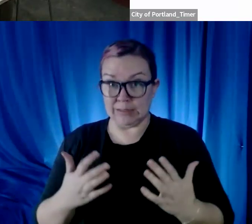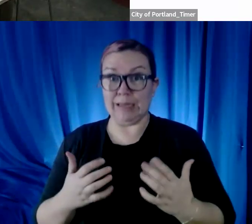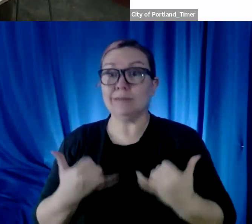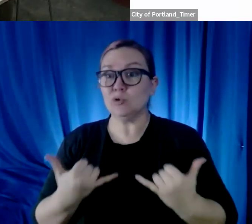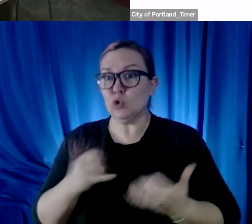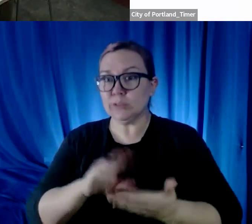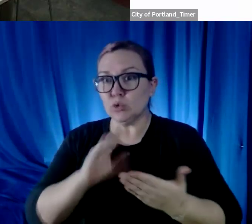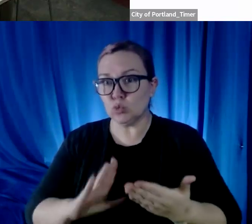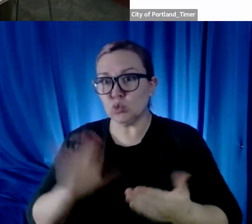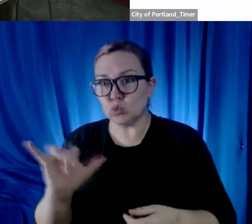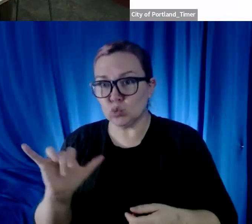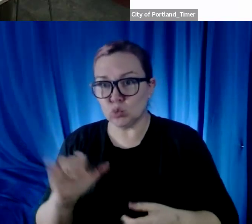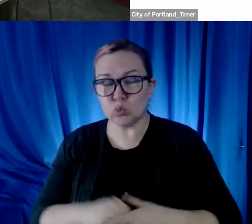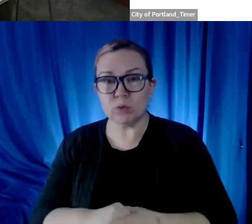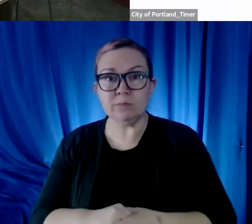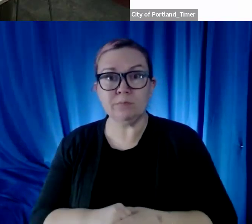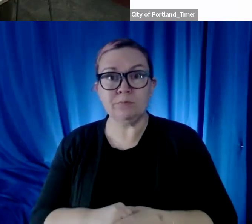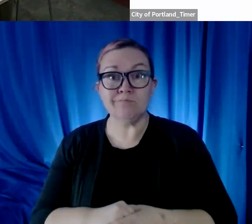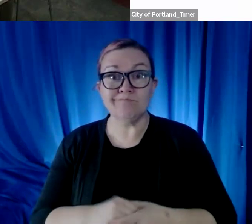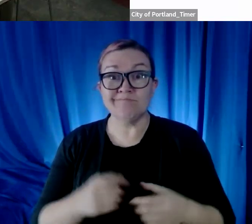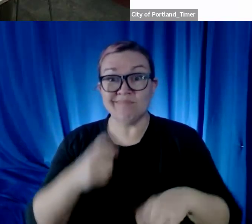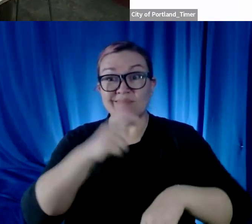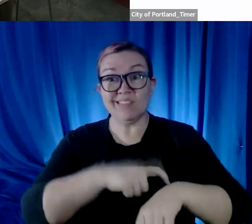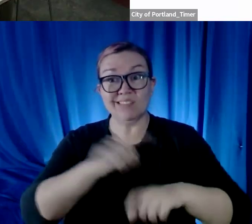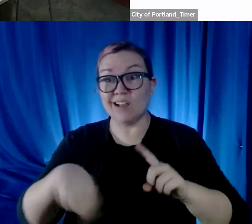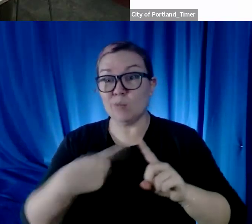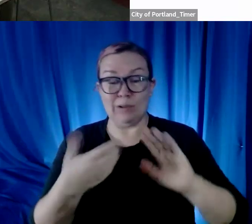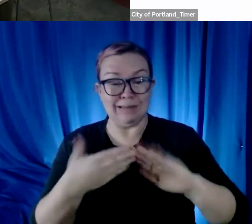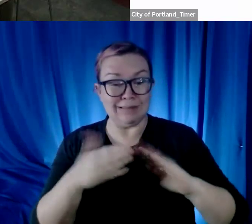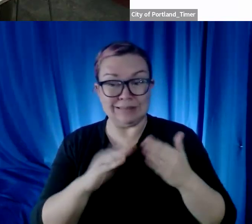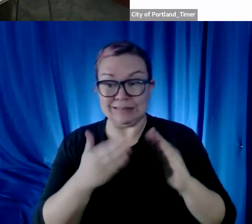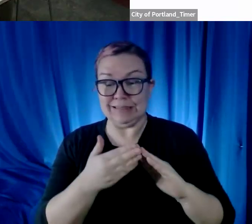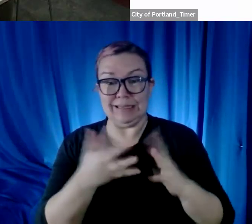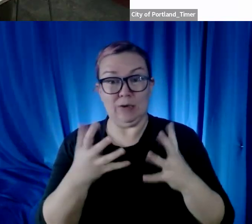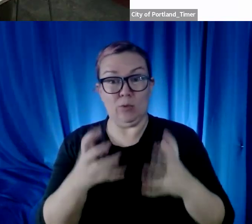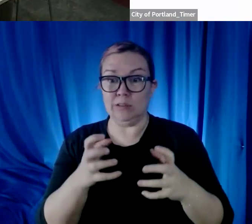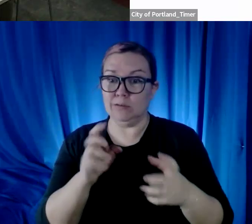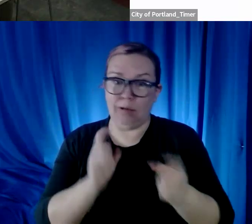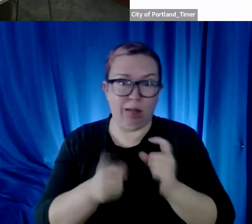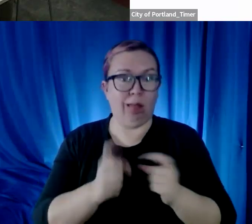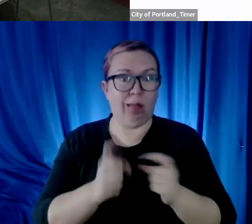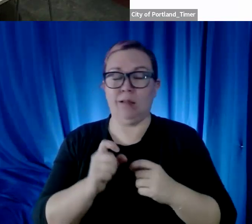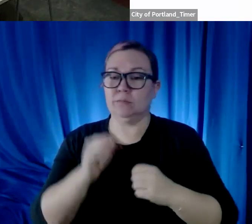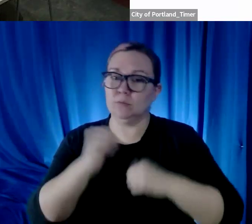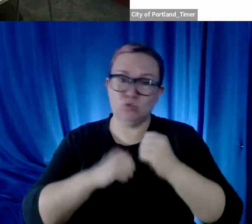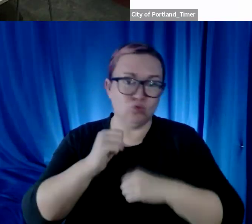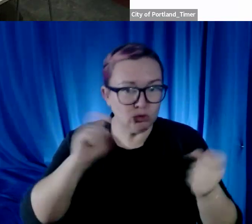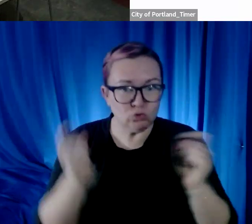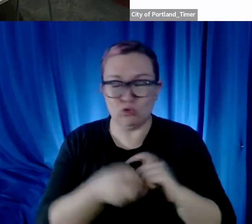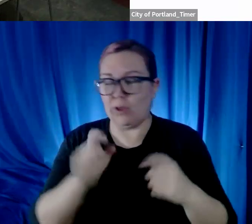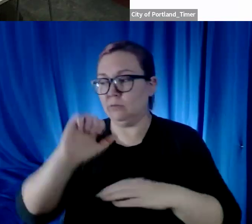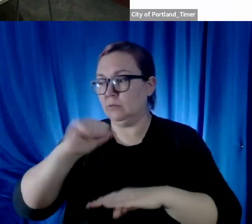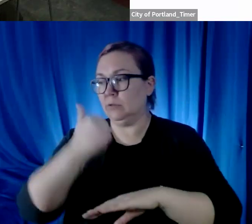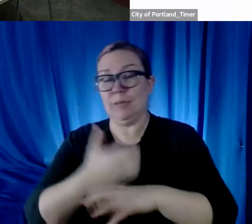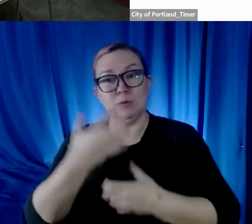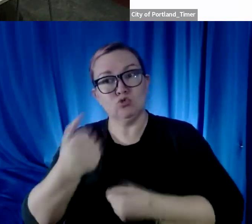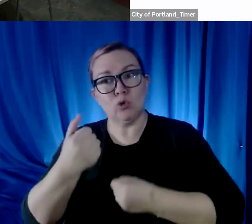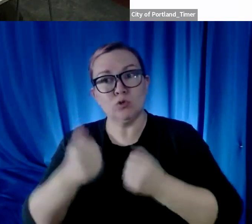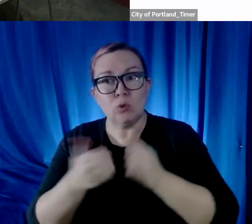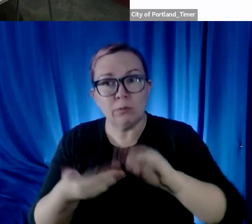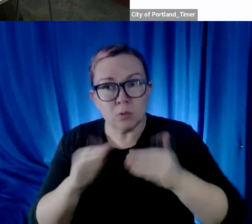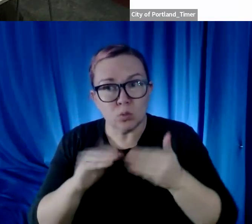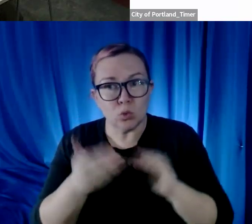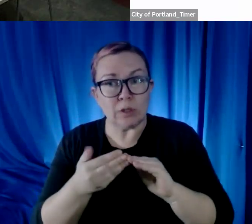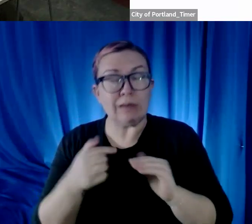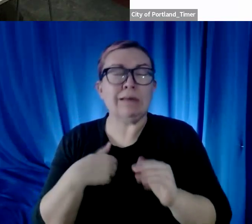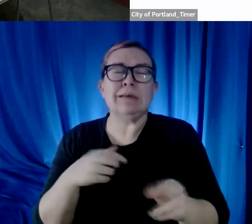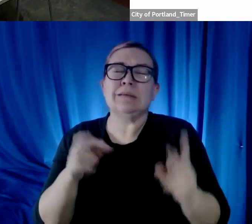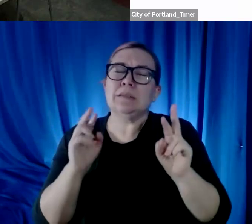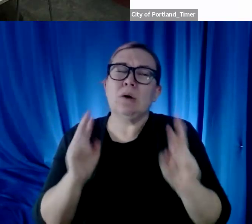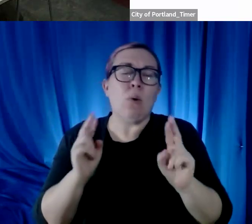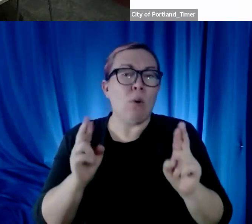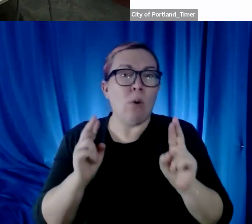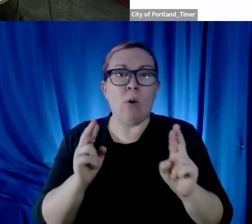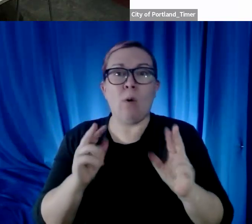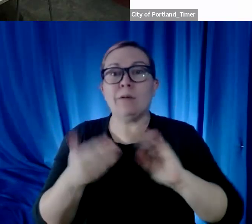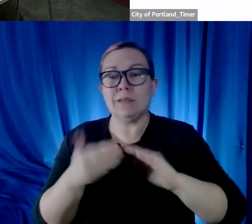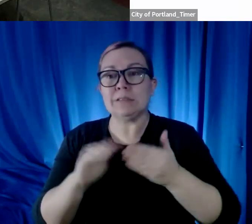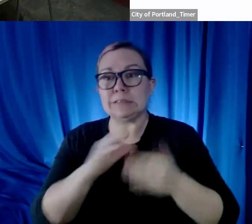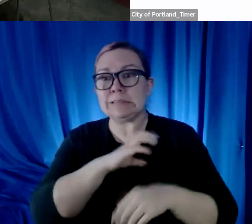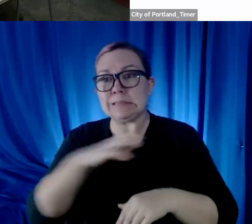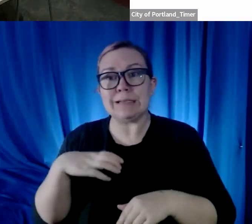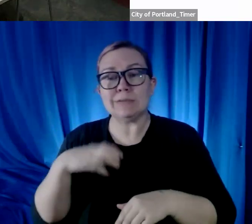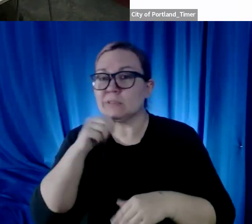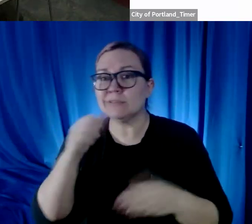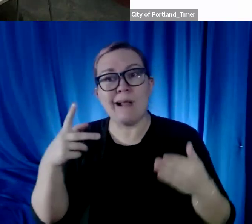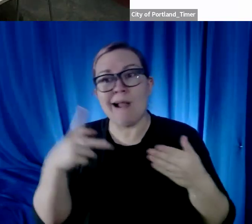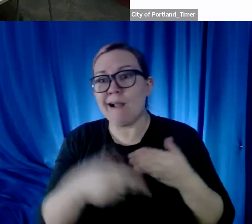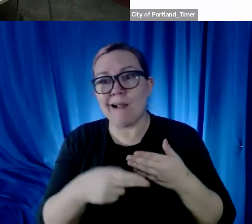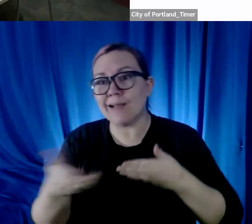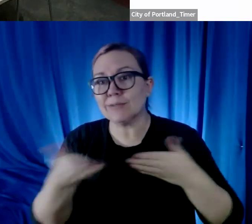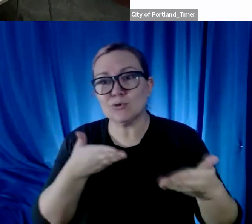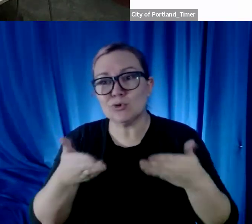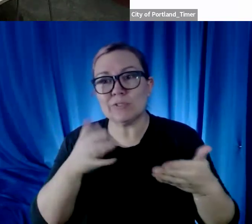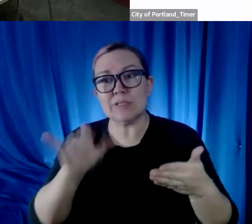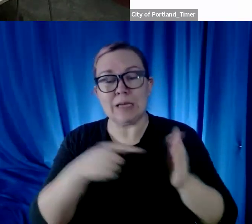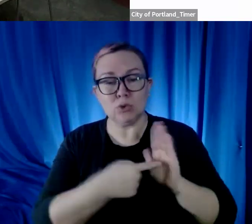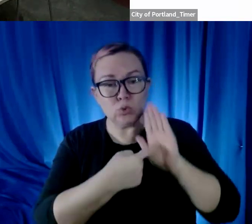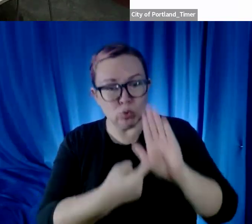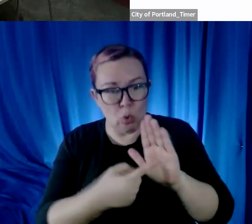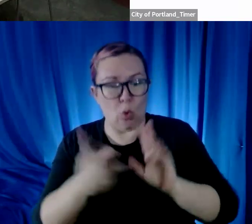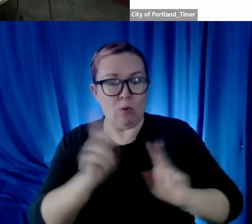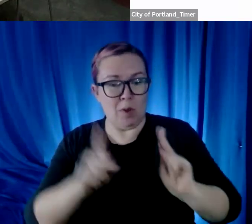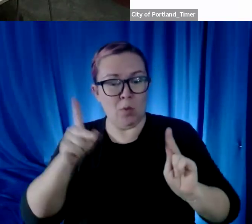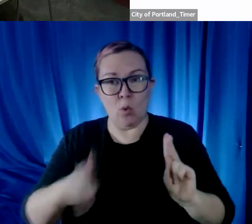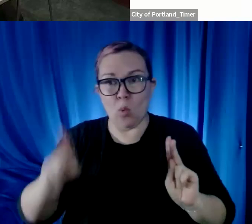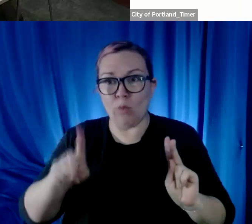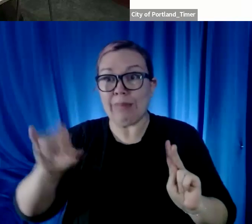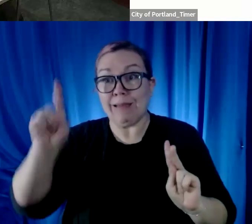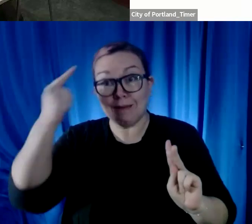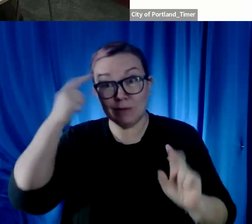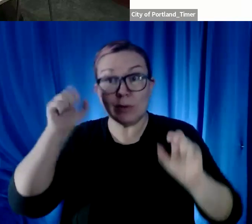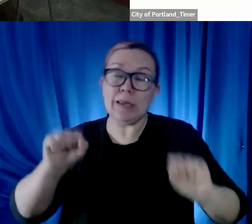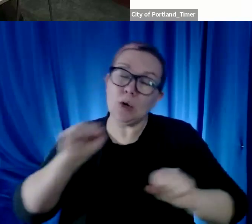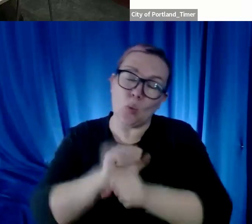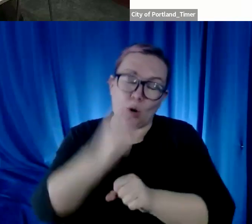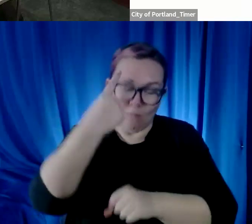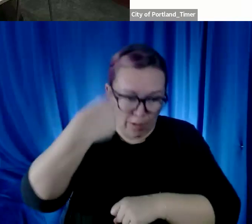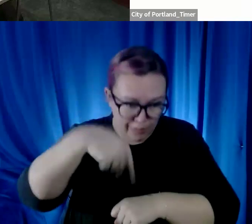At a time when the city is looking to reformat, restructure, and reestablish trust with our I'm hoping that the city council does not cut services that show the people of Portland that government can work for them and for working families.